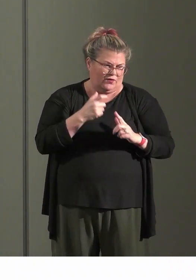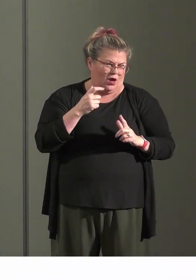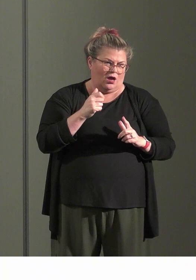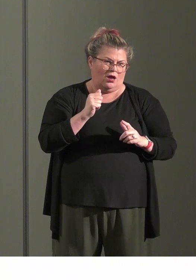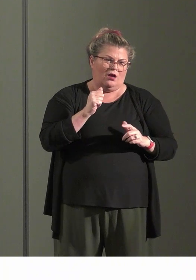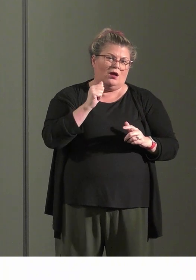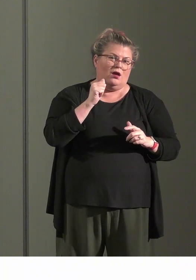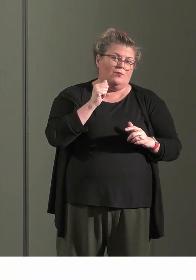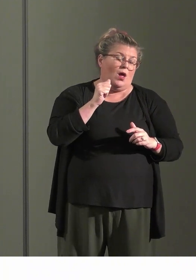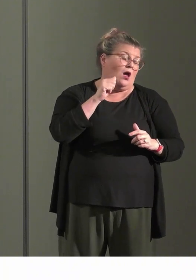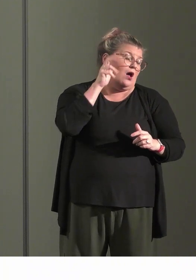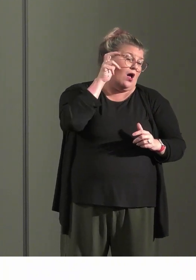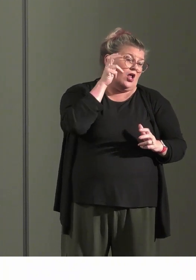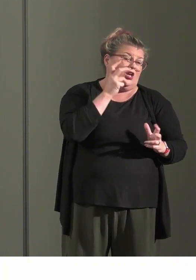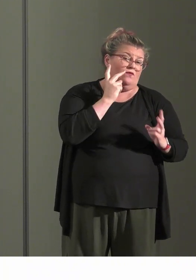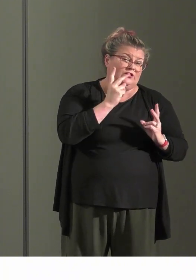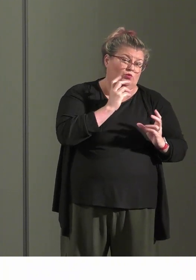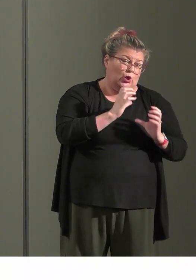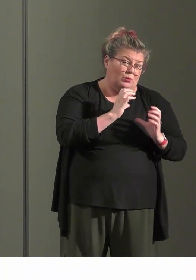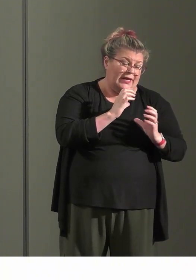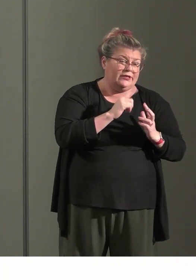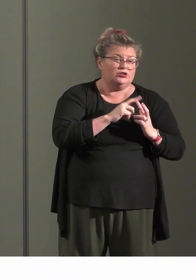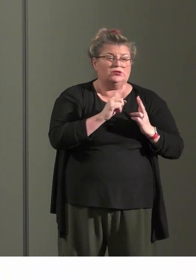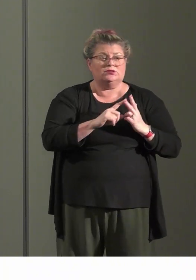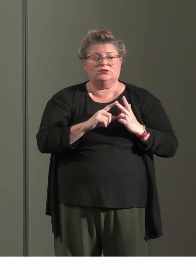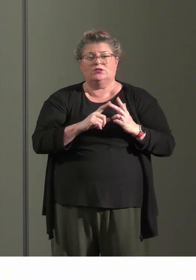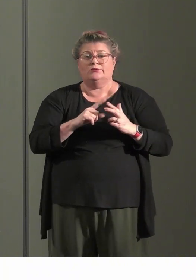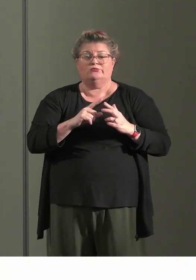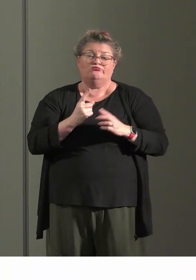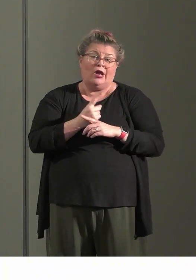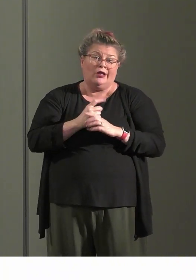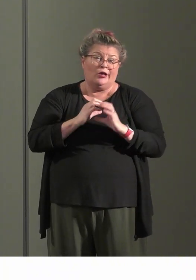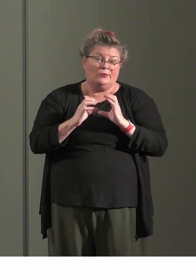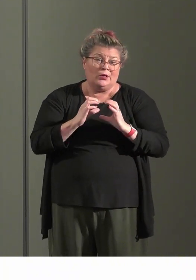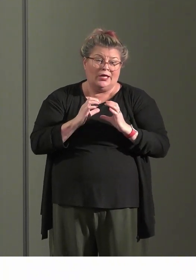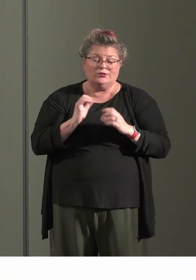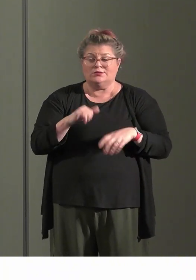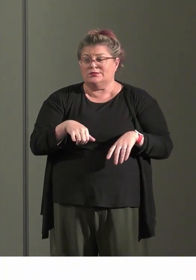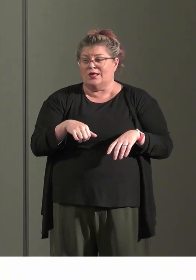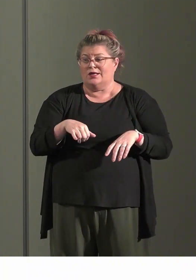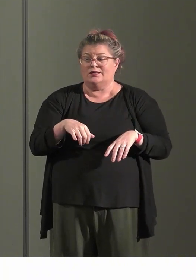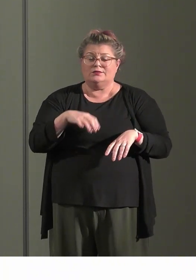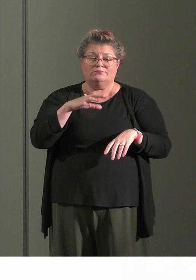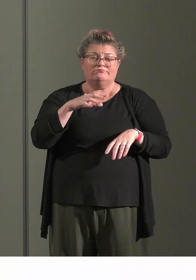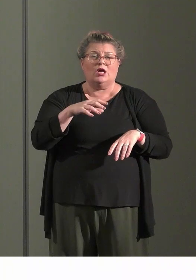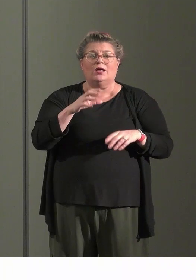communication and regular communications electronic communication services and